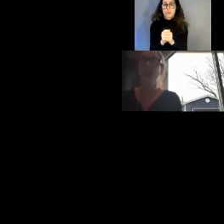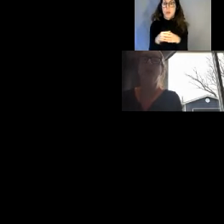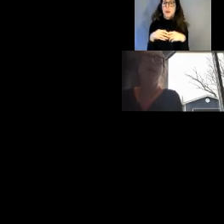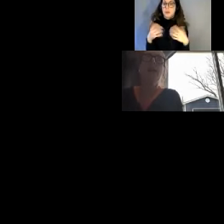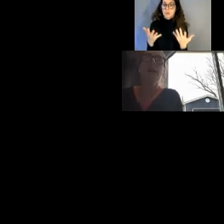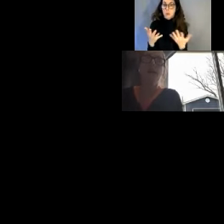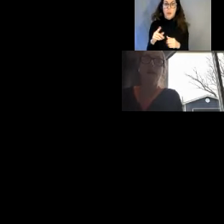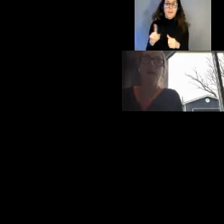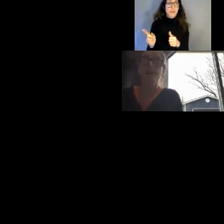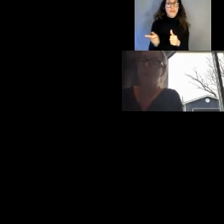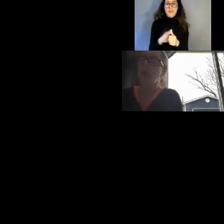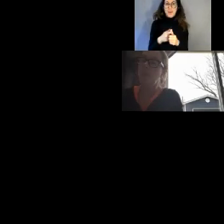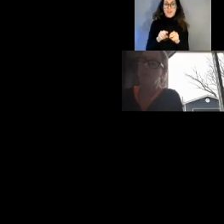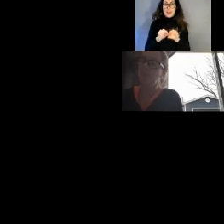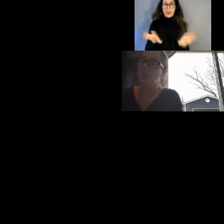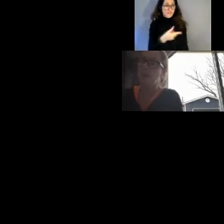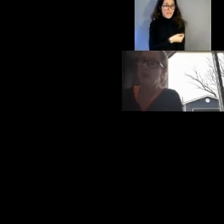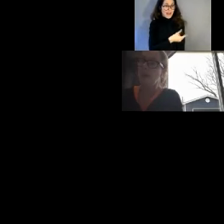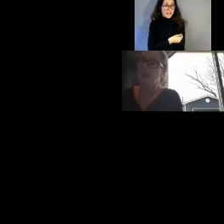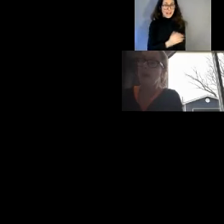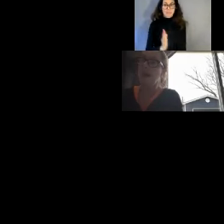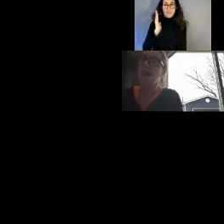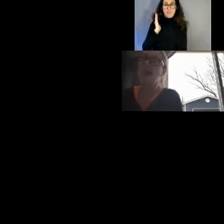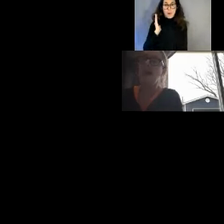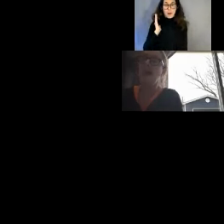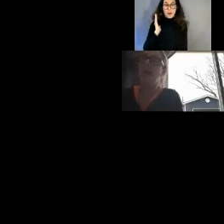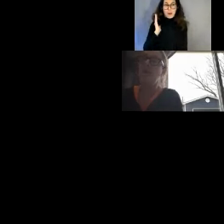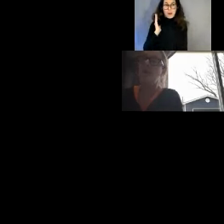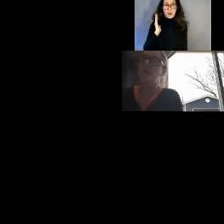employment. The employment law around this is ever evolving